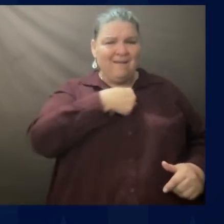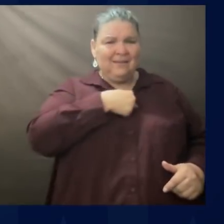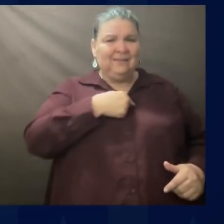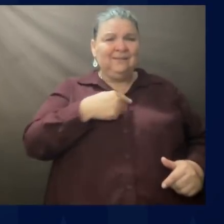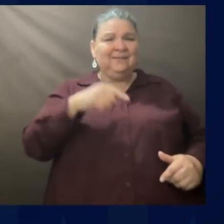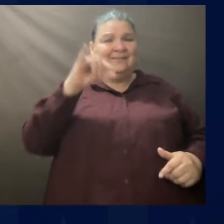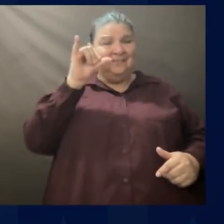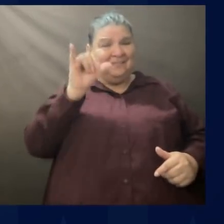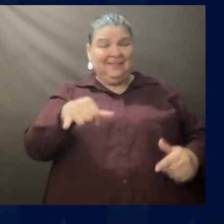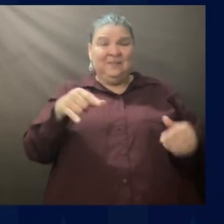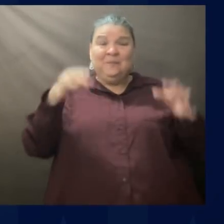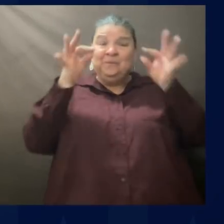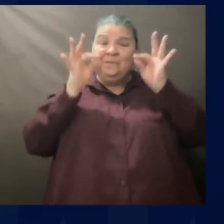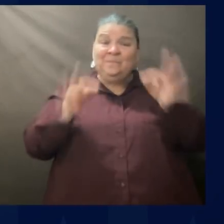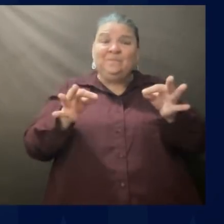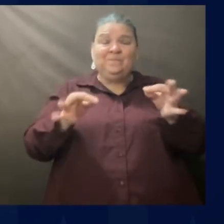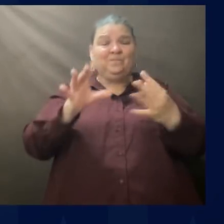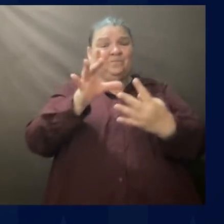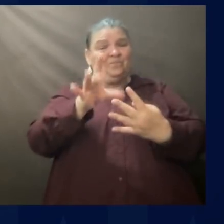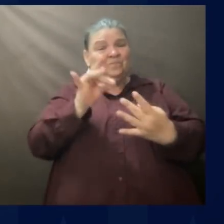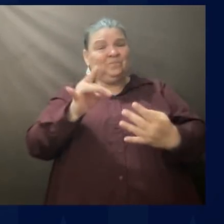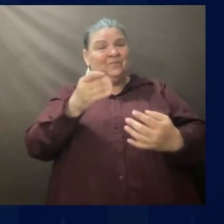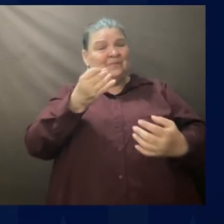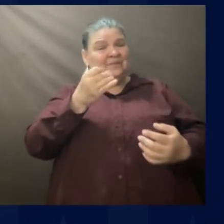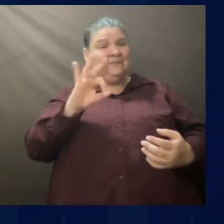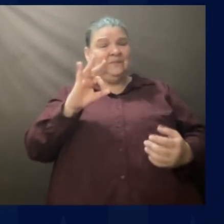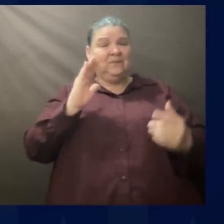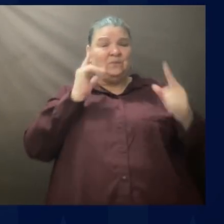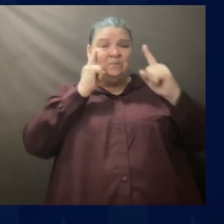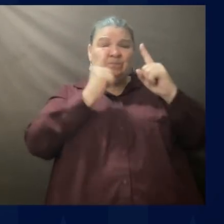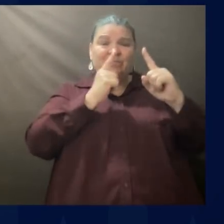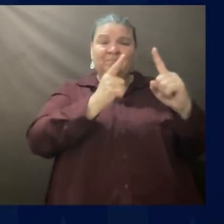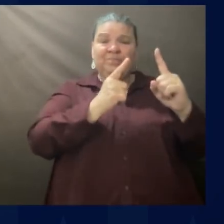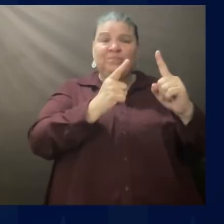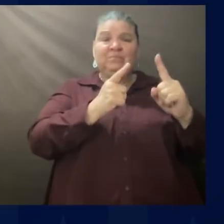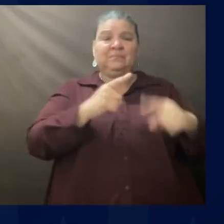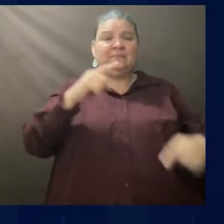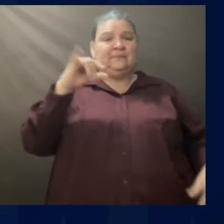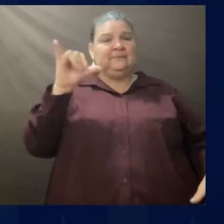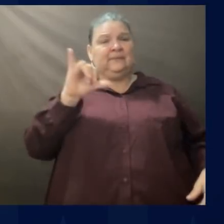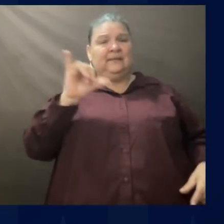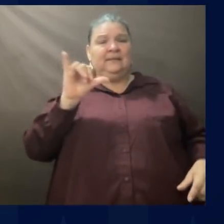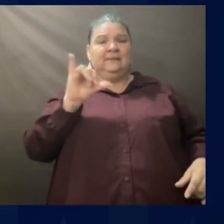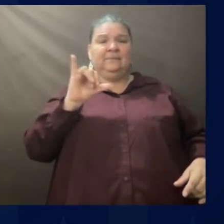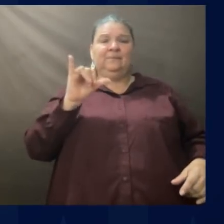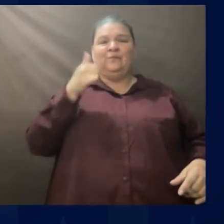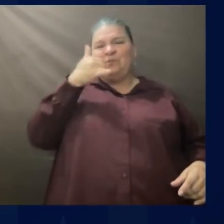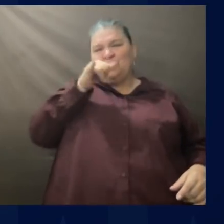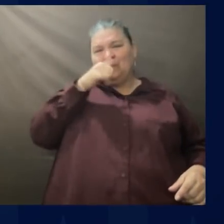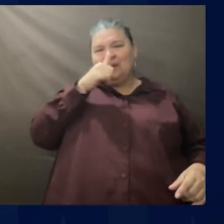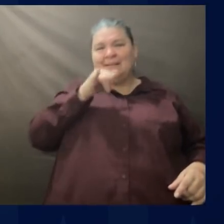It sounds corny, like a Memorial Day speech, but I mean it from the bottom of my heart. They chose a life of purpose. They had a mission.